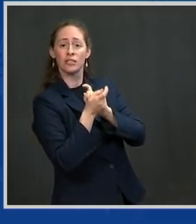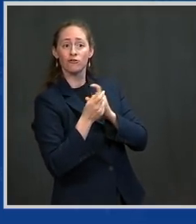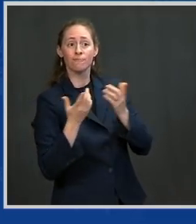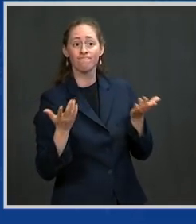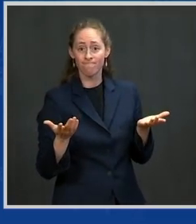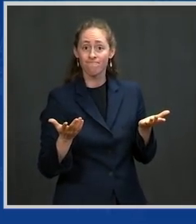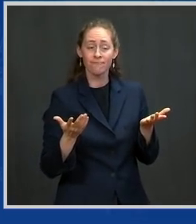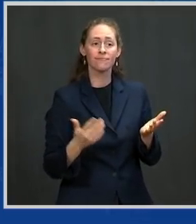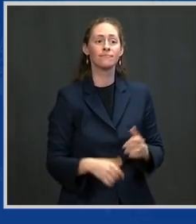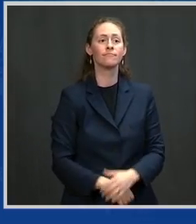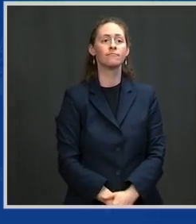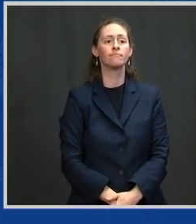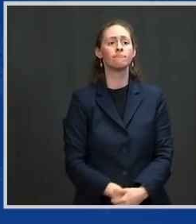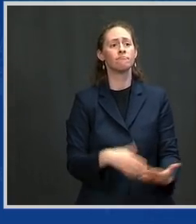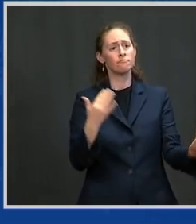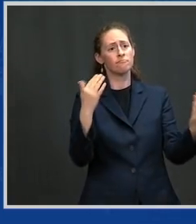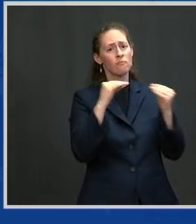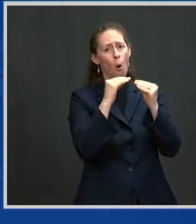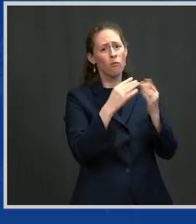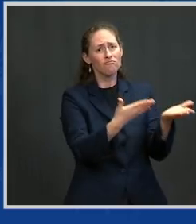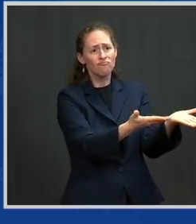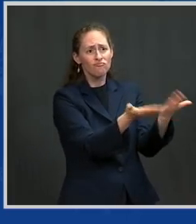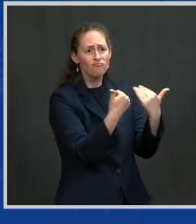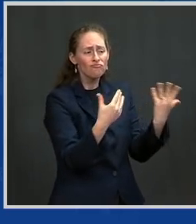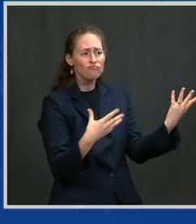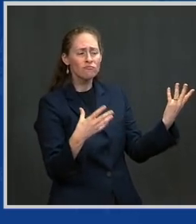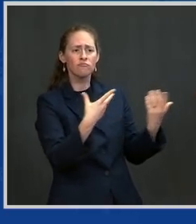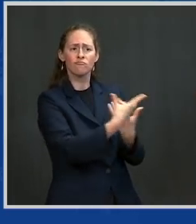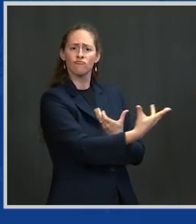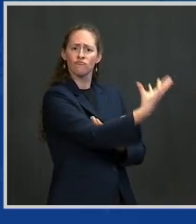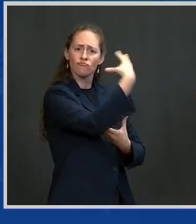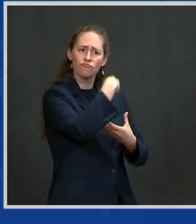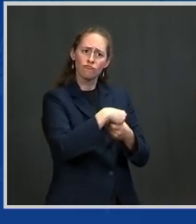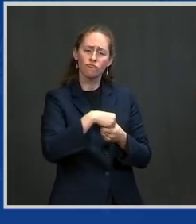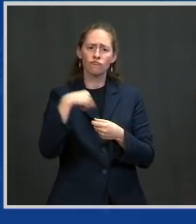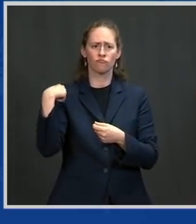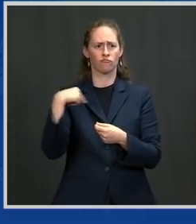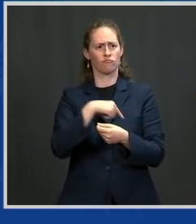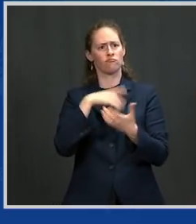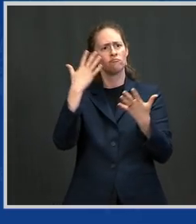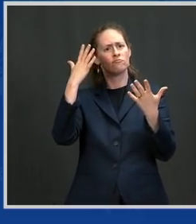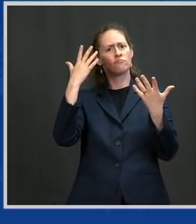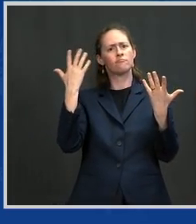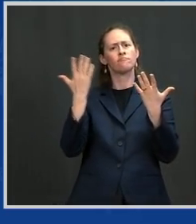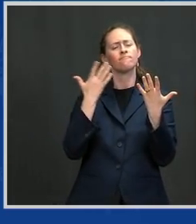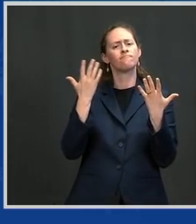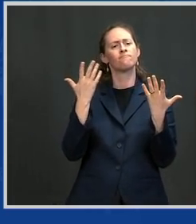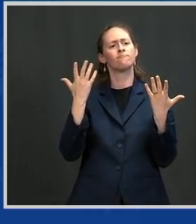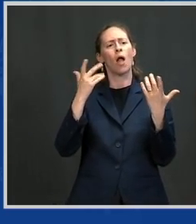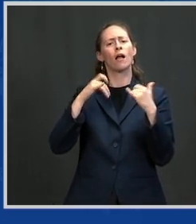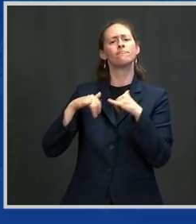that's more consistent with what is considered to be appropriate behavior for a head of state.